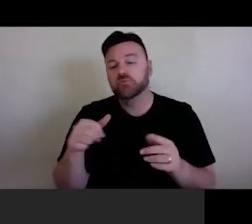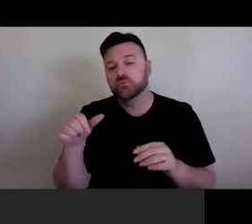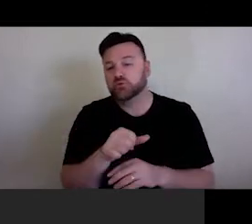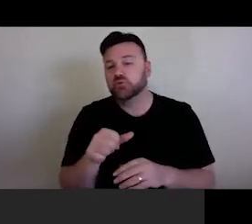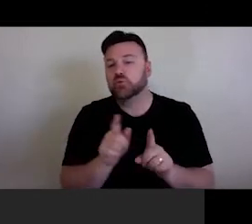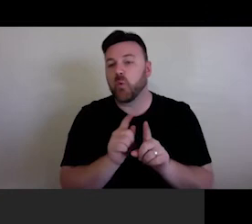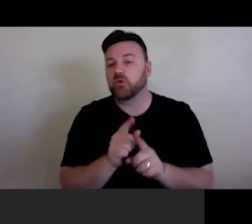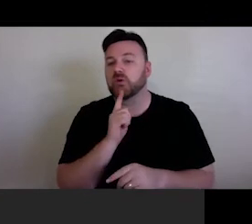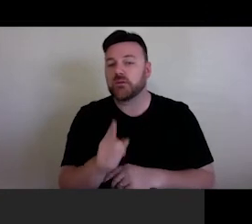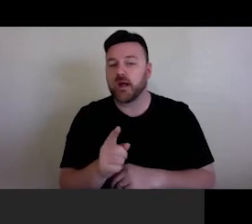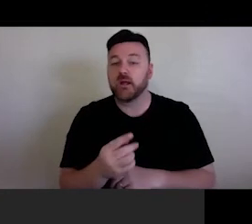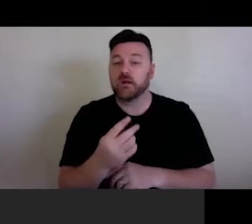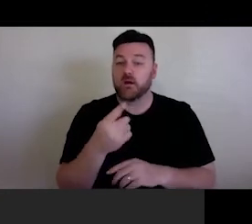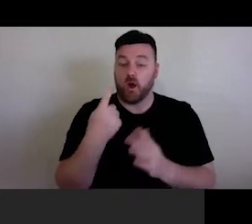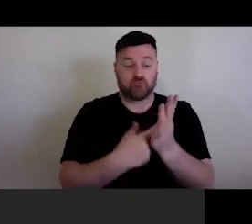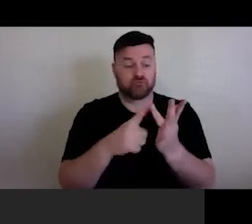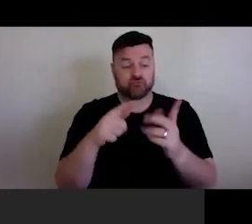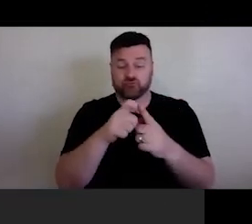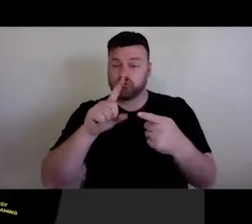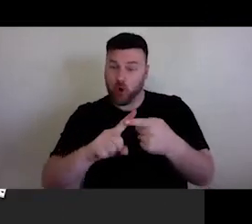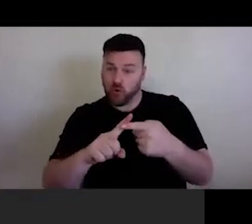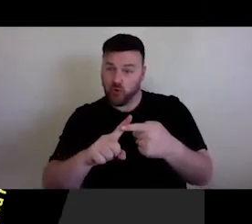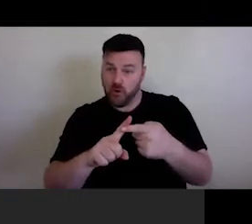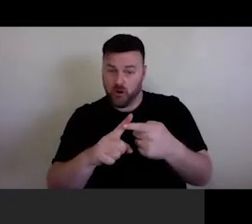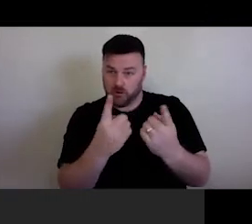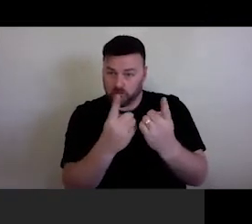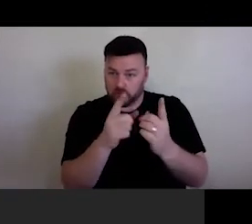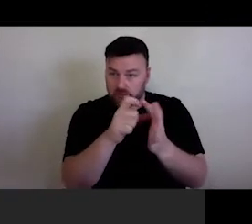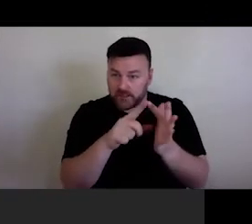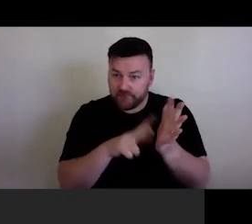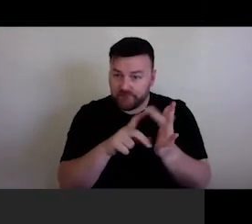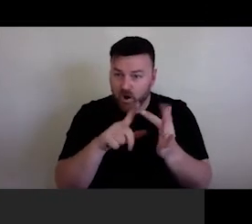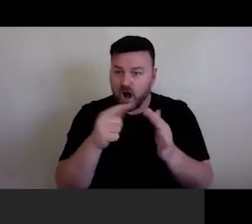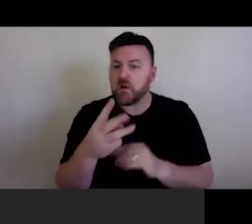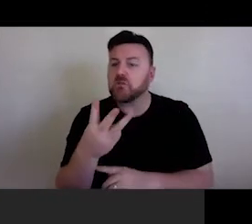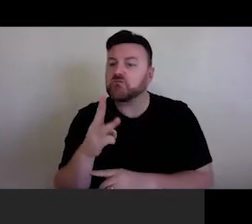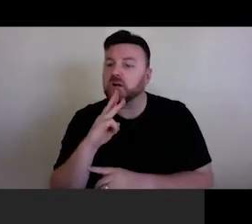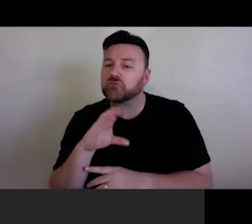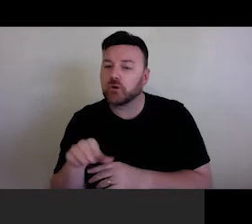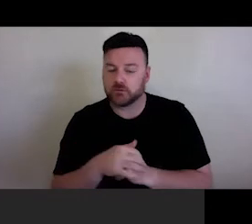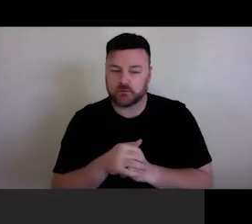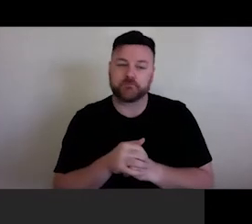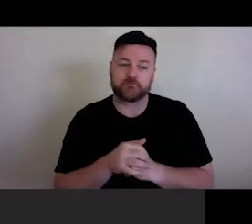Goes are about $300. On top of that, we have our smart device Level 3.